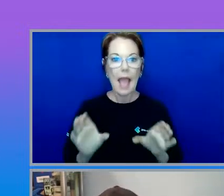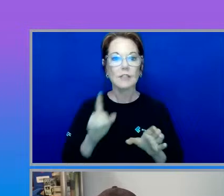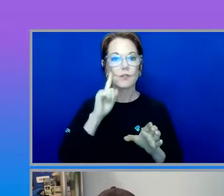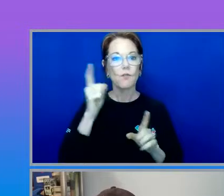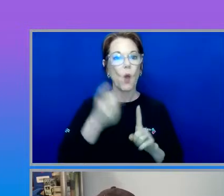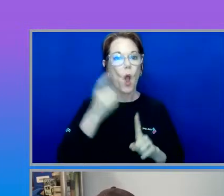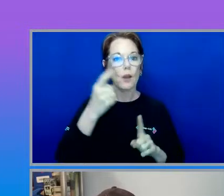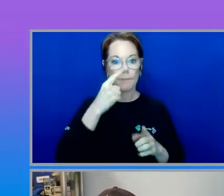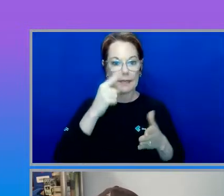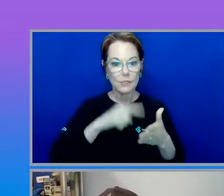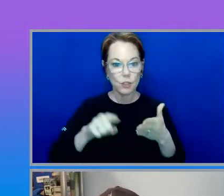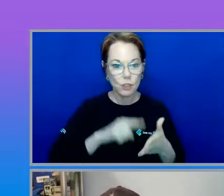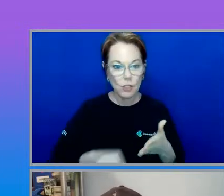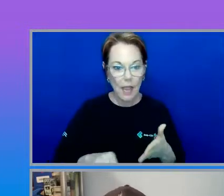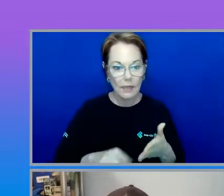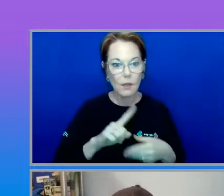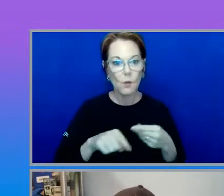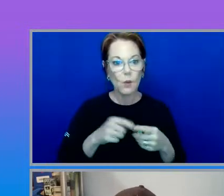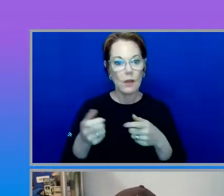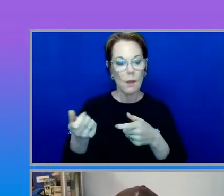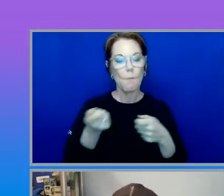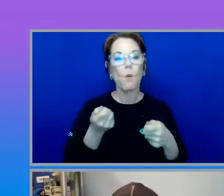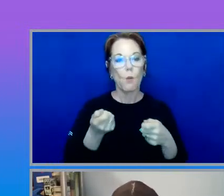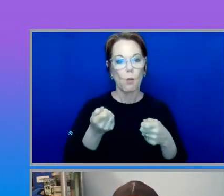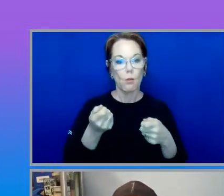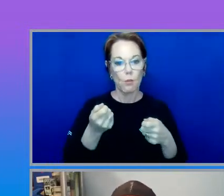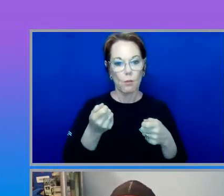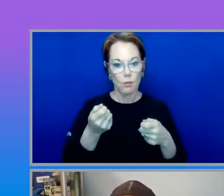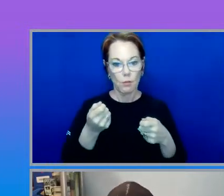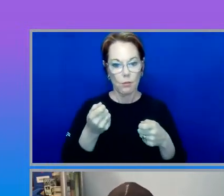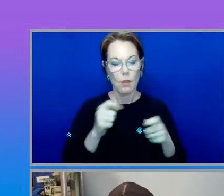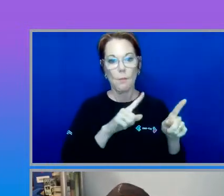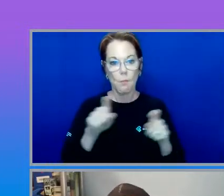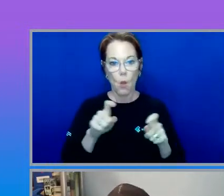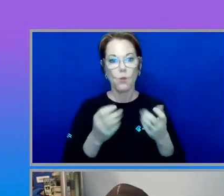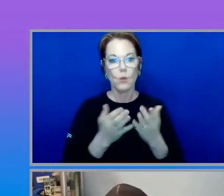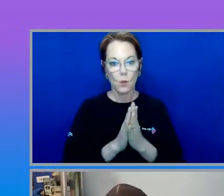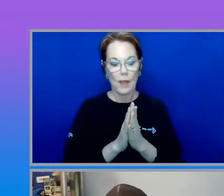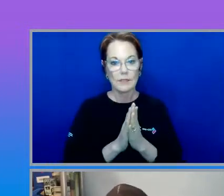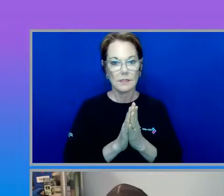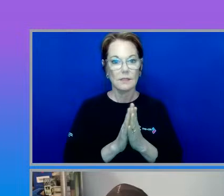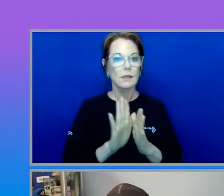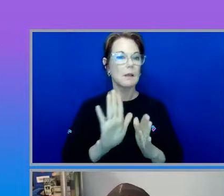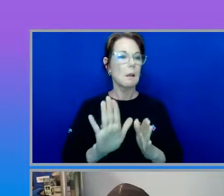a pull request has been created.